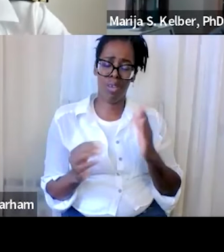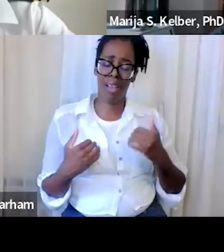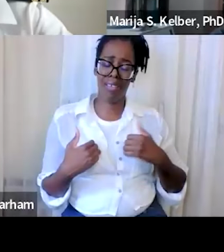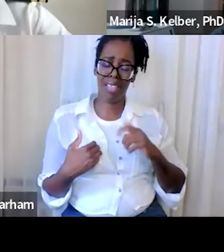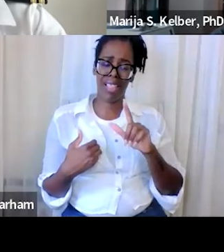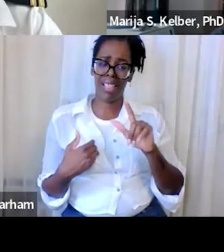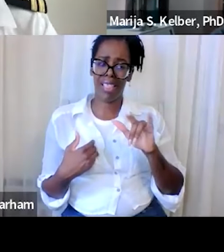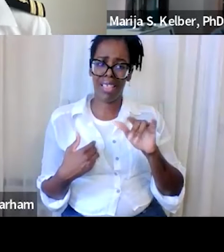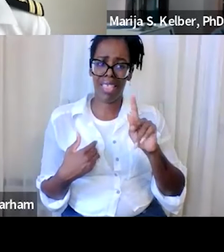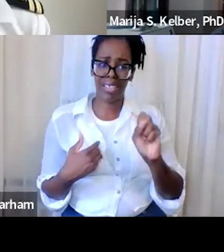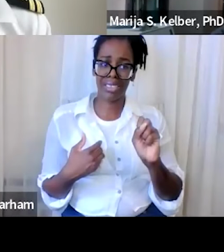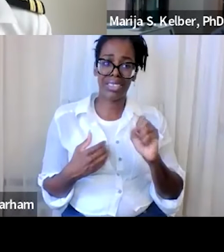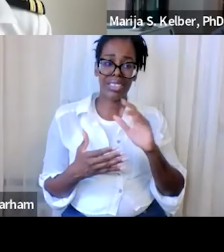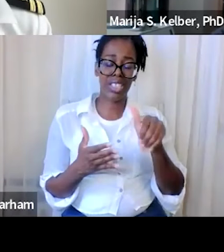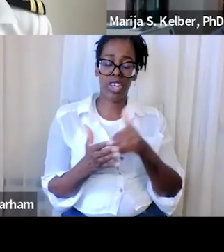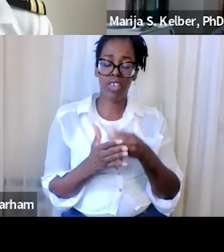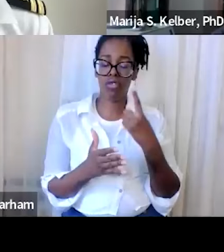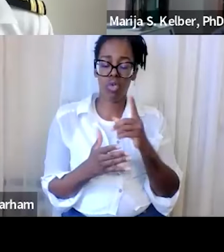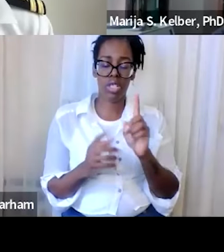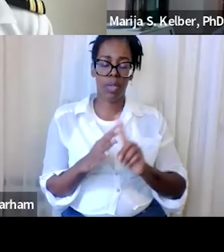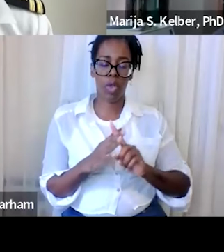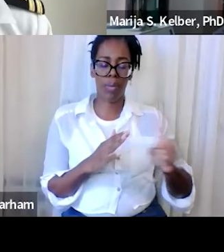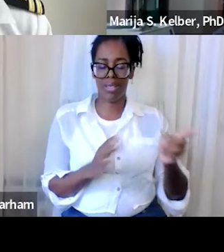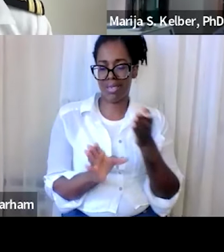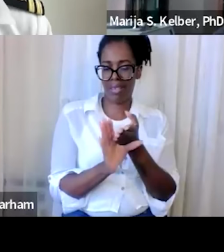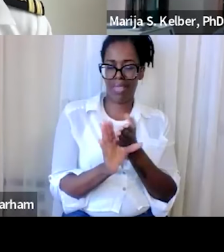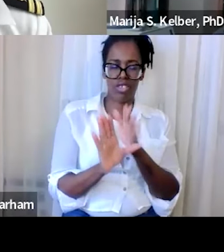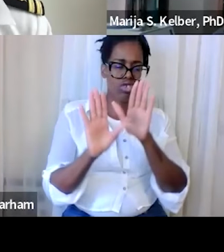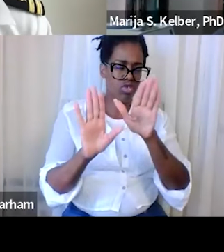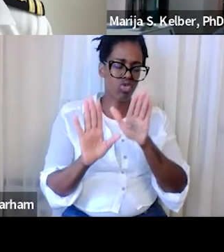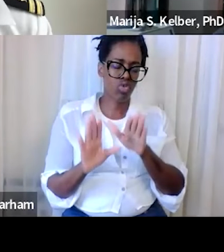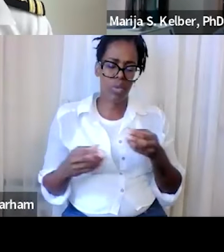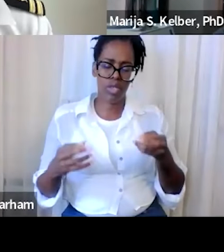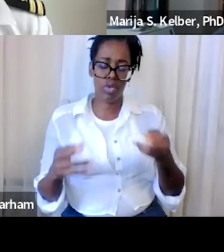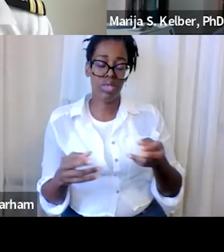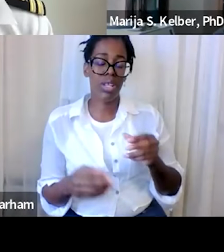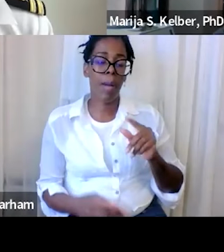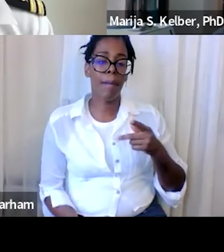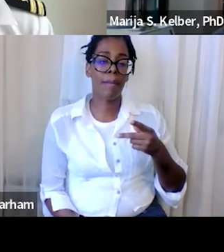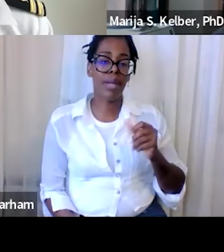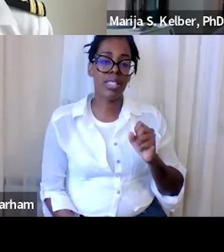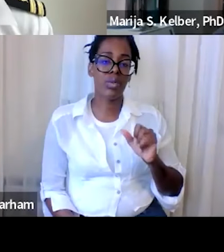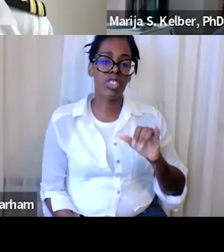the Center for Deployment Psychology is a very good resource. Psych Armor is a very good resource. So really just understanding